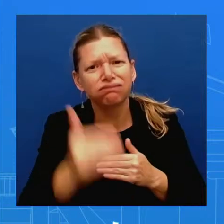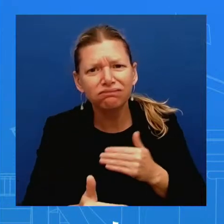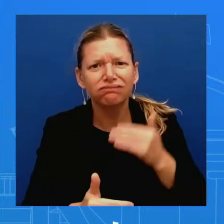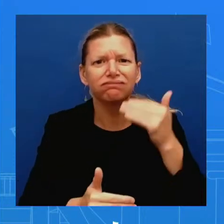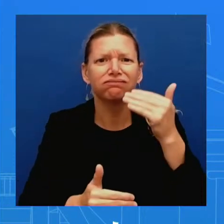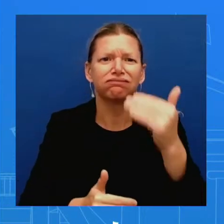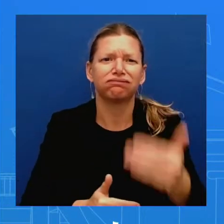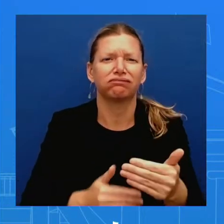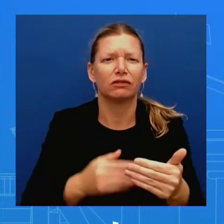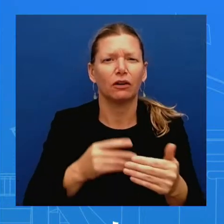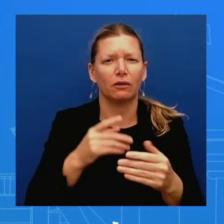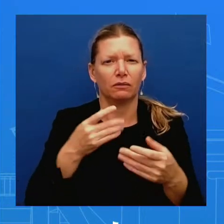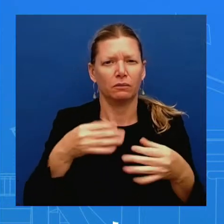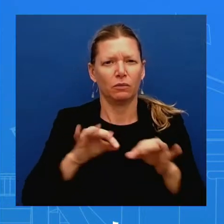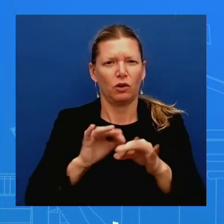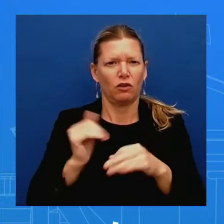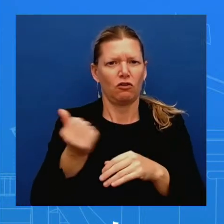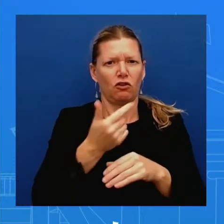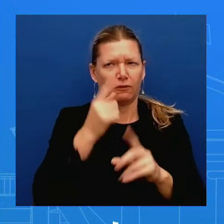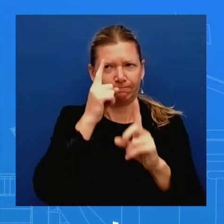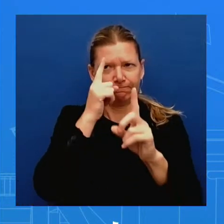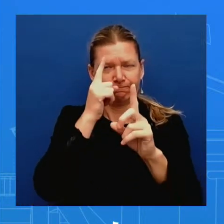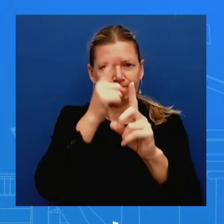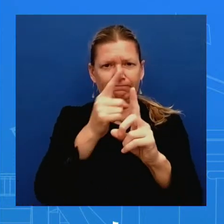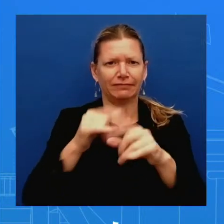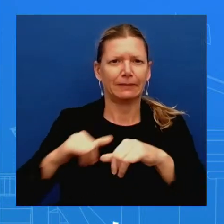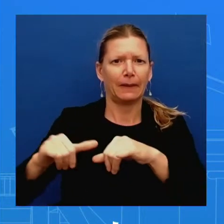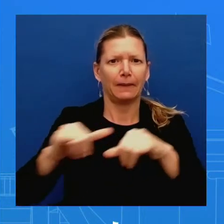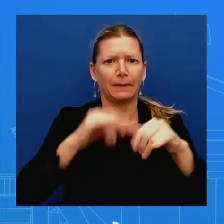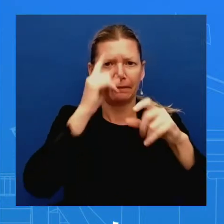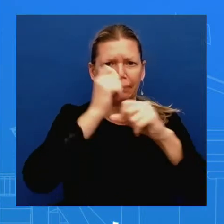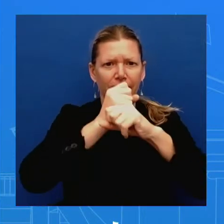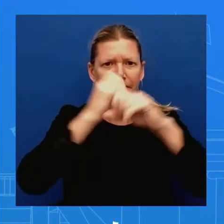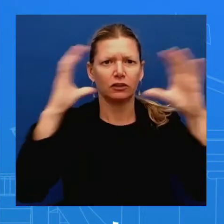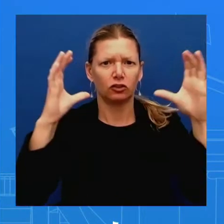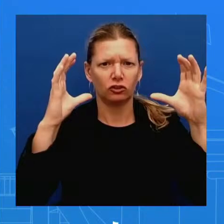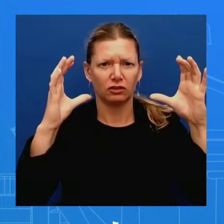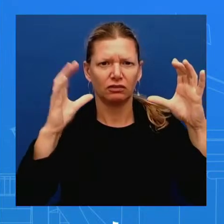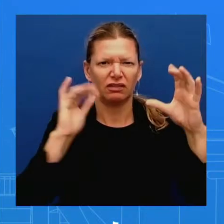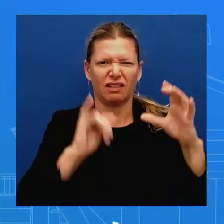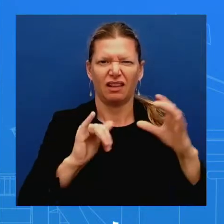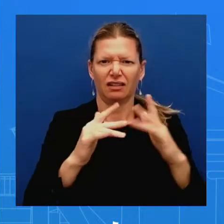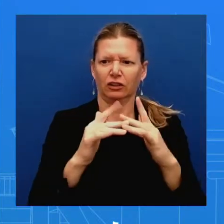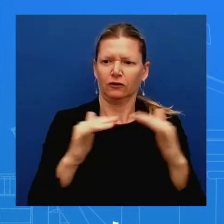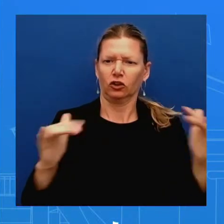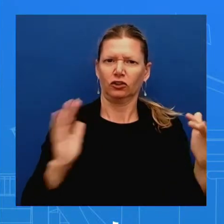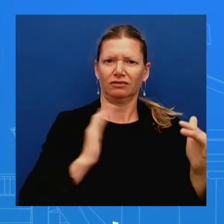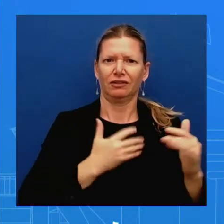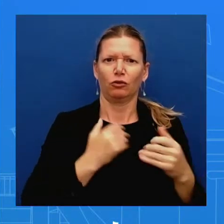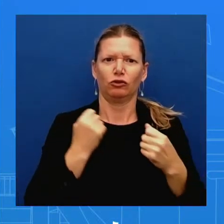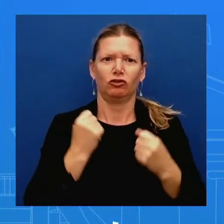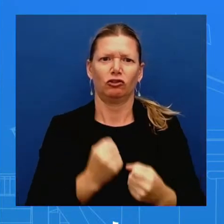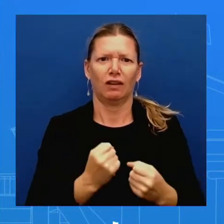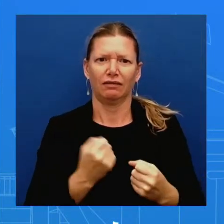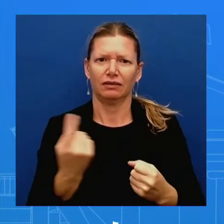and it's something that the President and Vice President Harris are very proud of. Thank you all for having me. All right? Ms. Jean-Pierre: Thank you, Mayor. Mr. Benjamin: All right. The Press: Thanks, Mr. Mayor. Ms. Jean-Pierre: Appreciate it. Thank you so much.